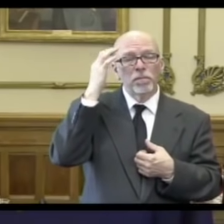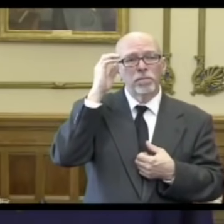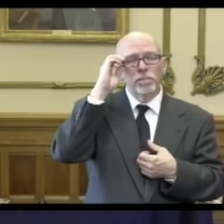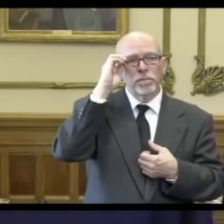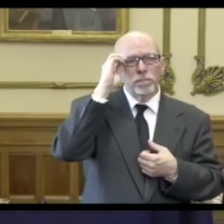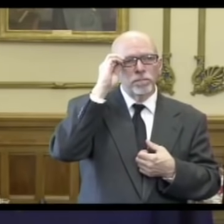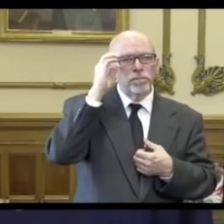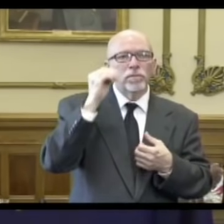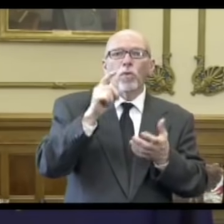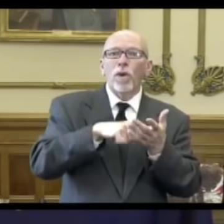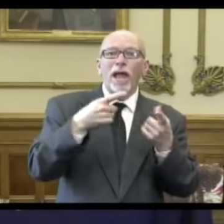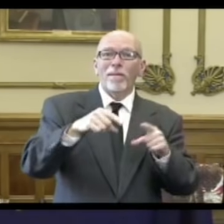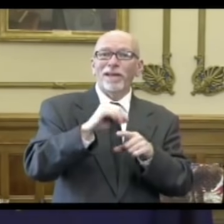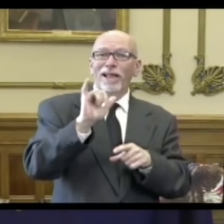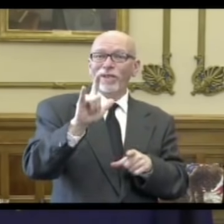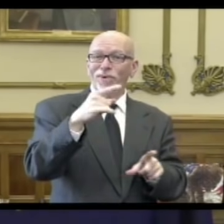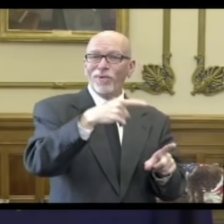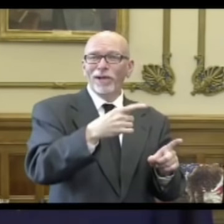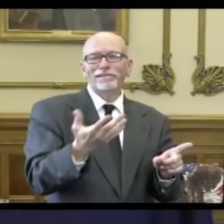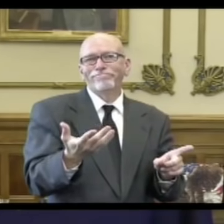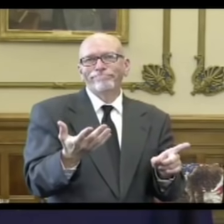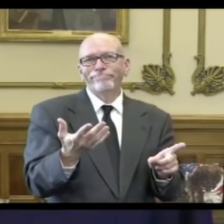THE NECESSITY TO 2 AND ENSURE